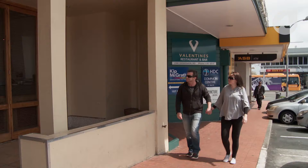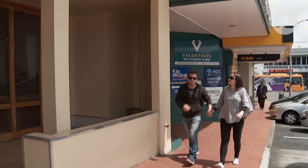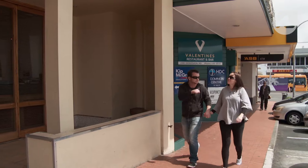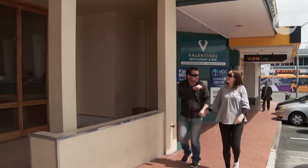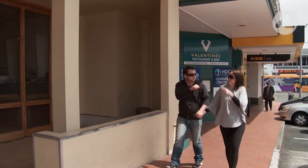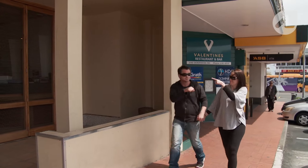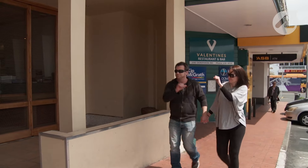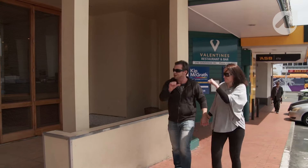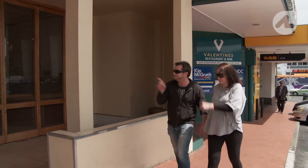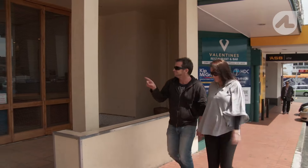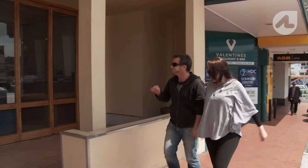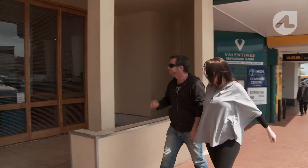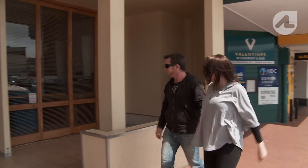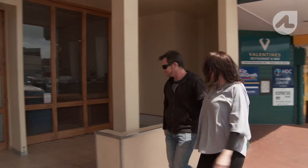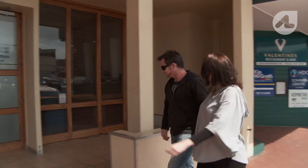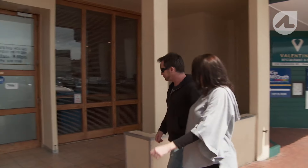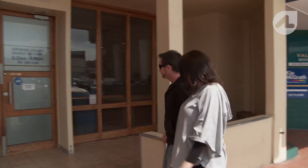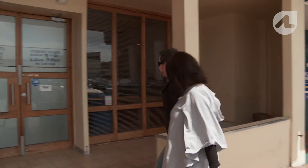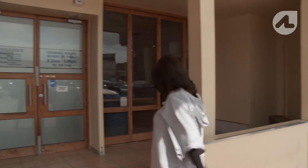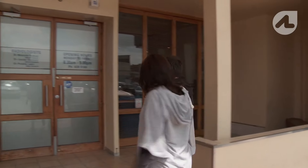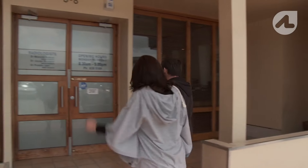Is that the place? Yep that's the place.